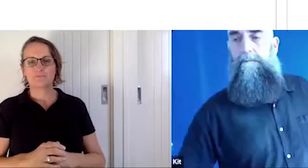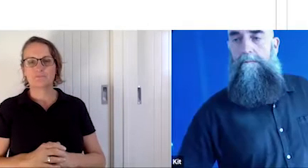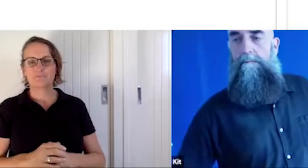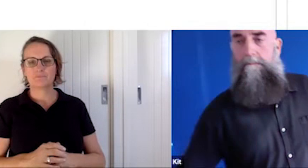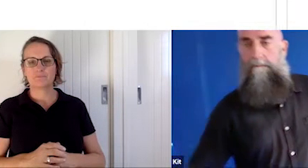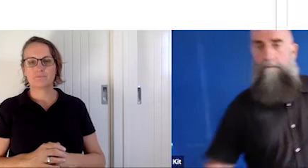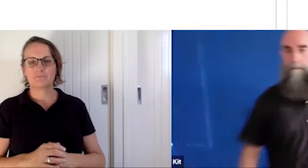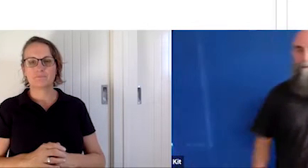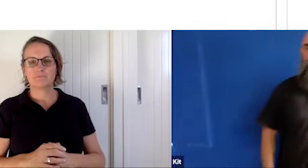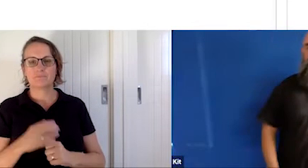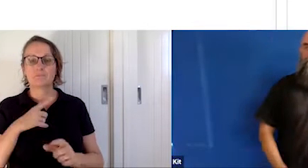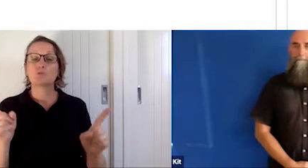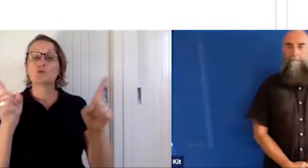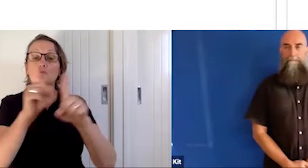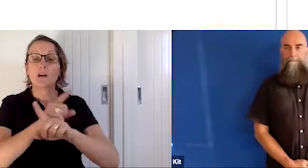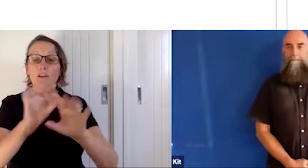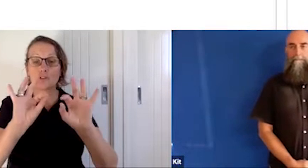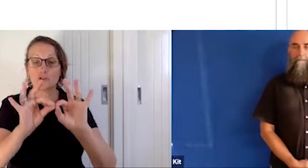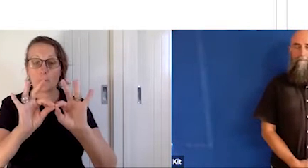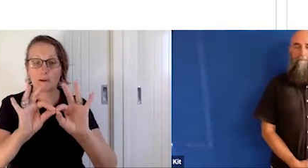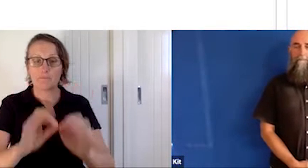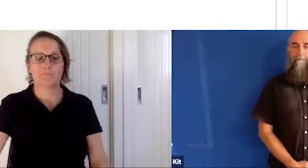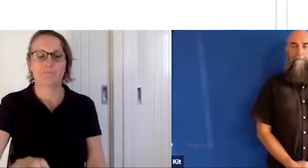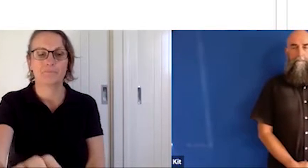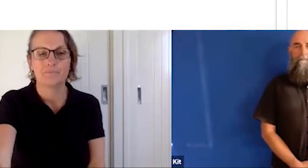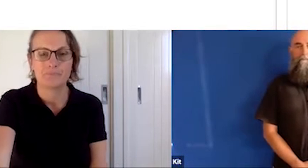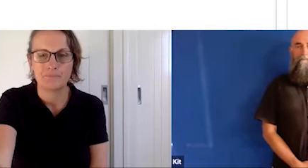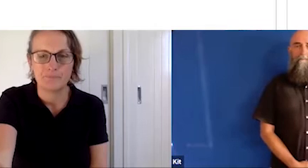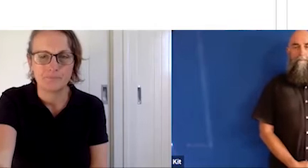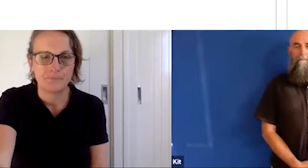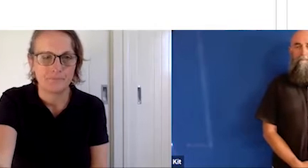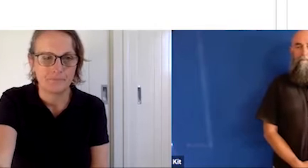You can select the panel selection which you want to assess your application. You can only